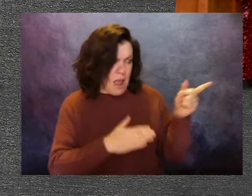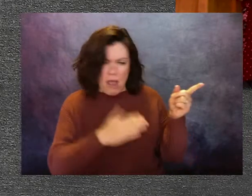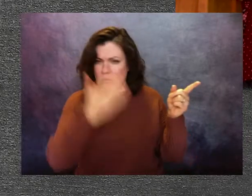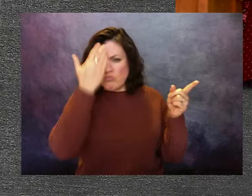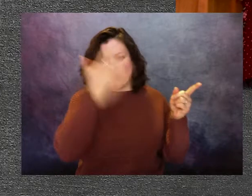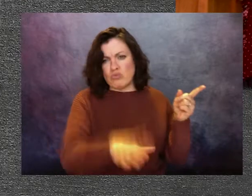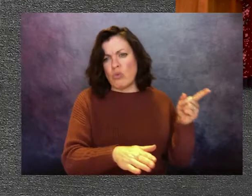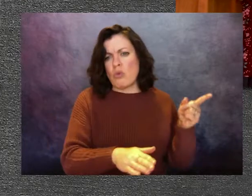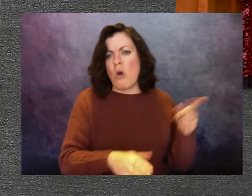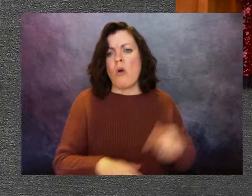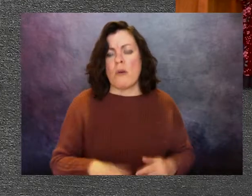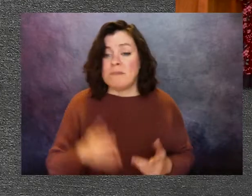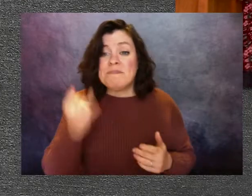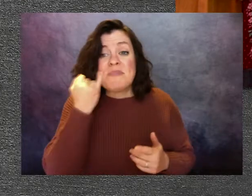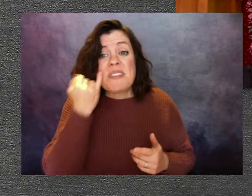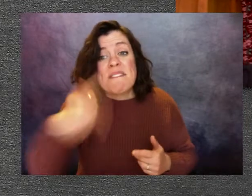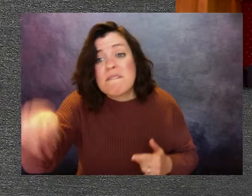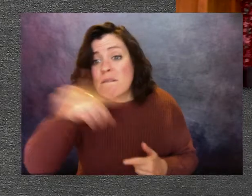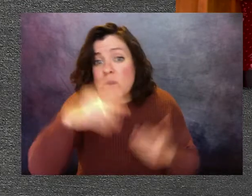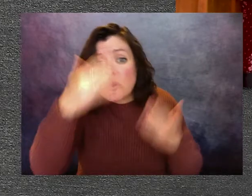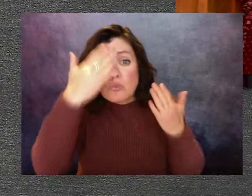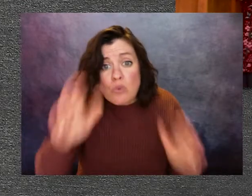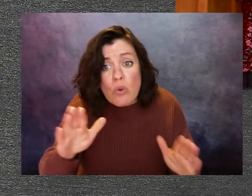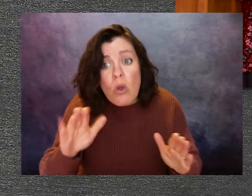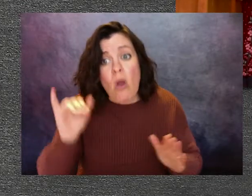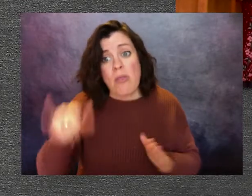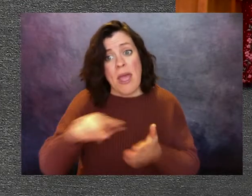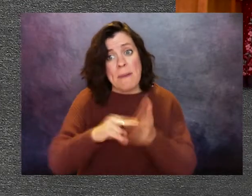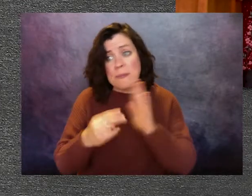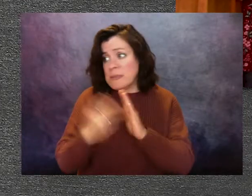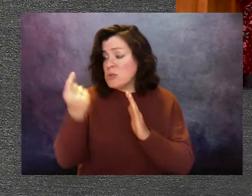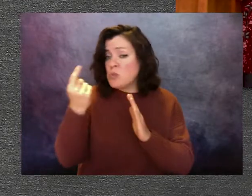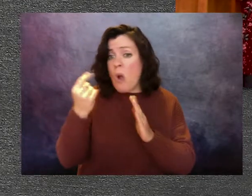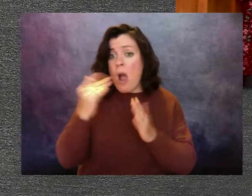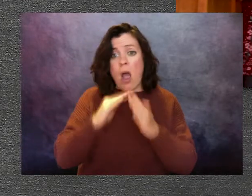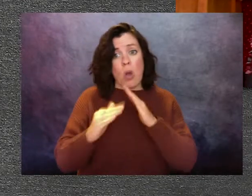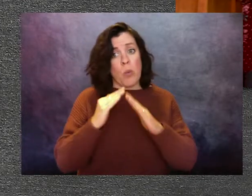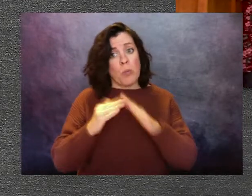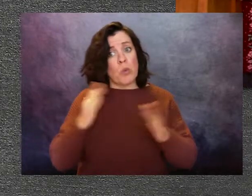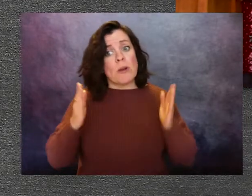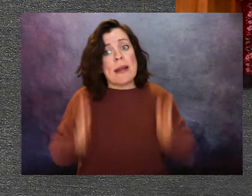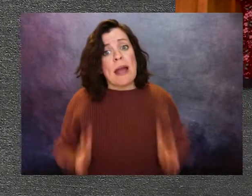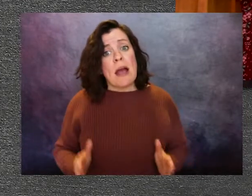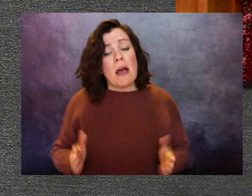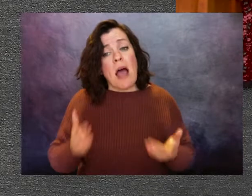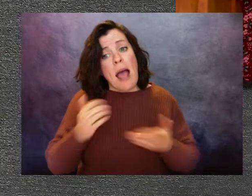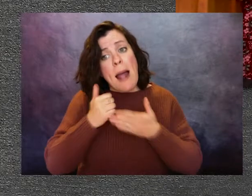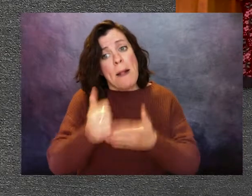helper is someone who is out in your community, your town, or where you live, that help you.